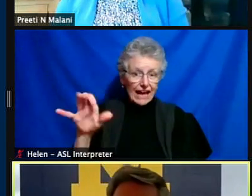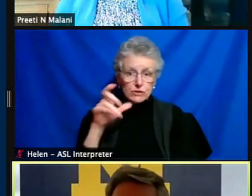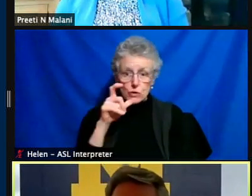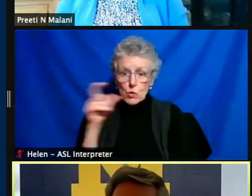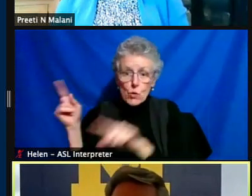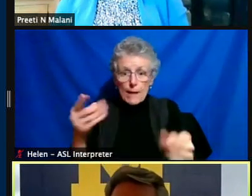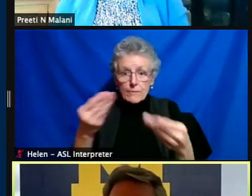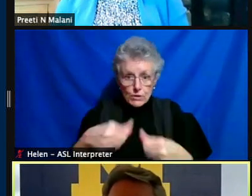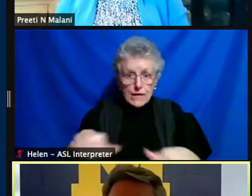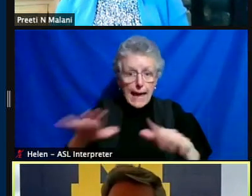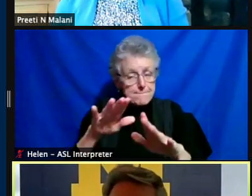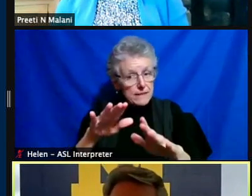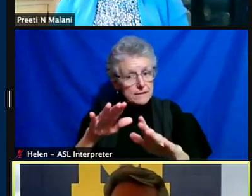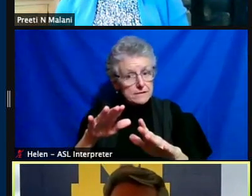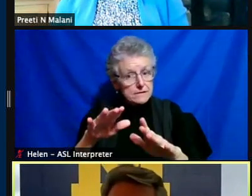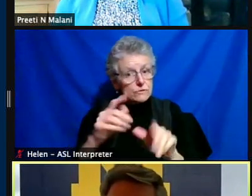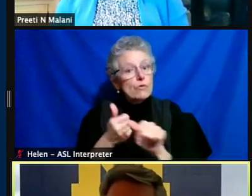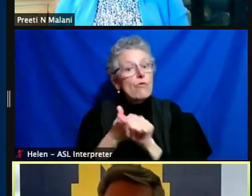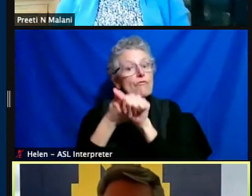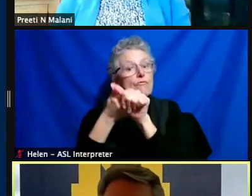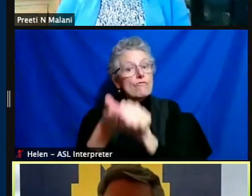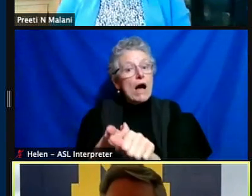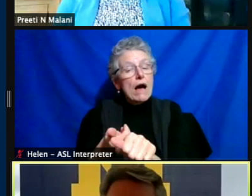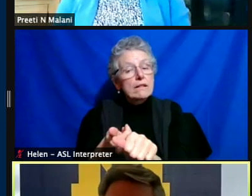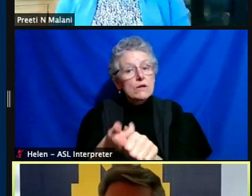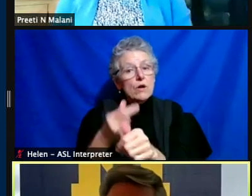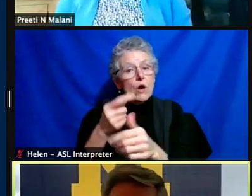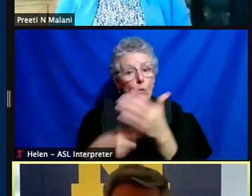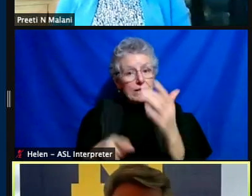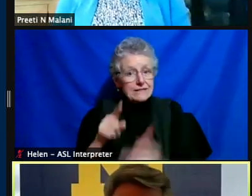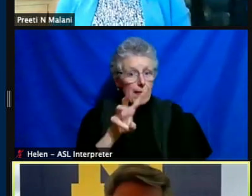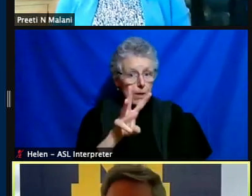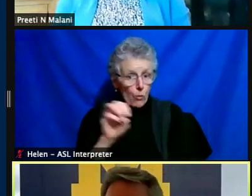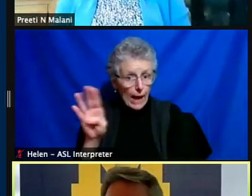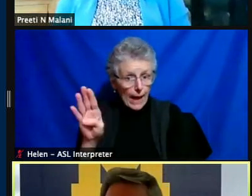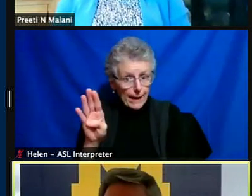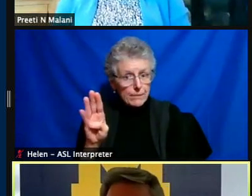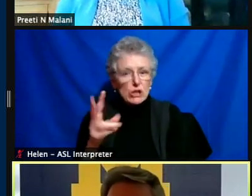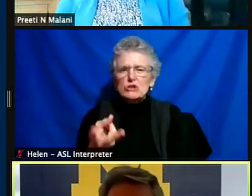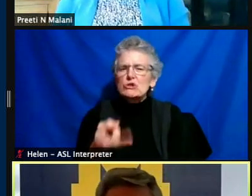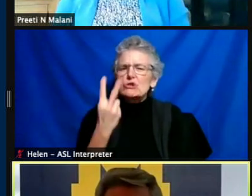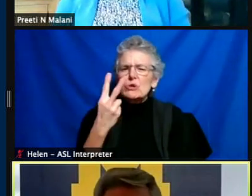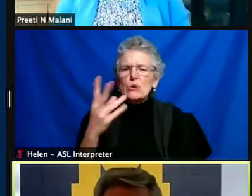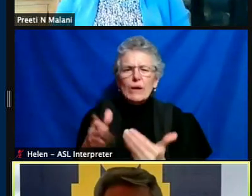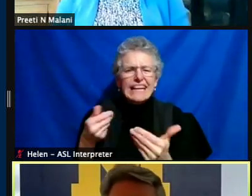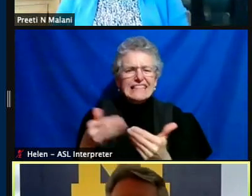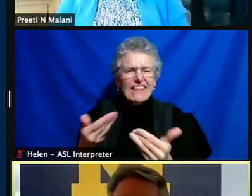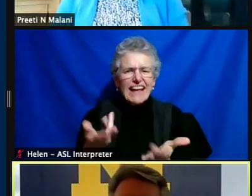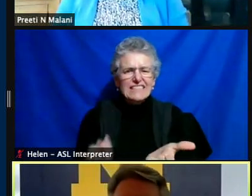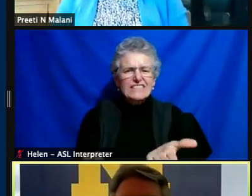To follow what's on the website is just two easy steps, you register and then sign up for a time.